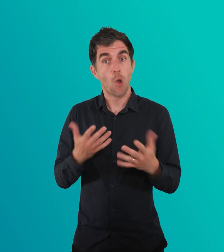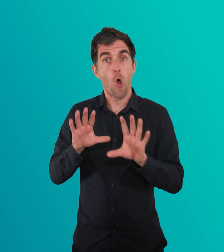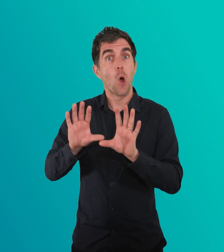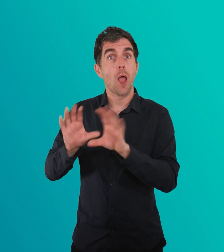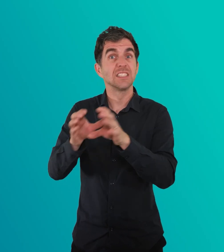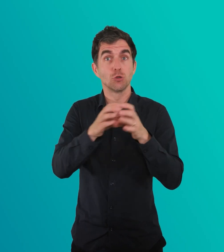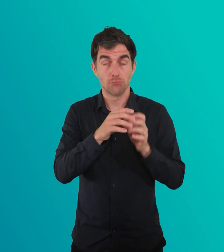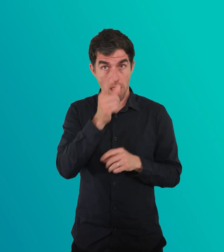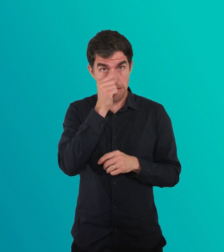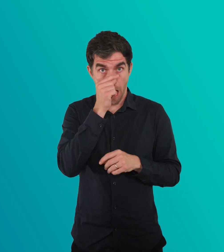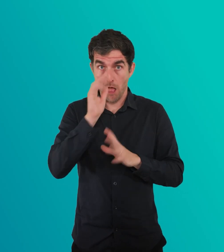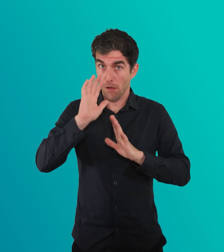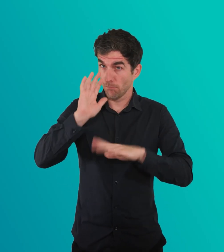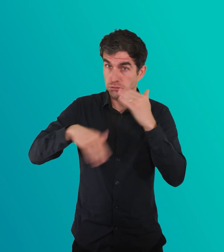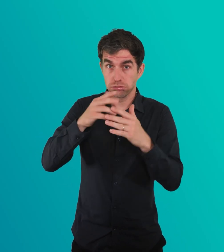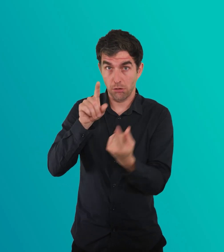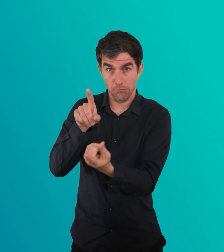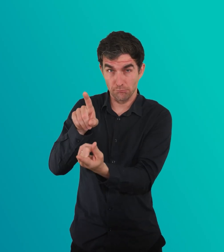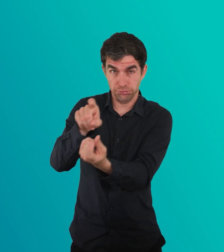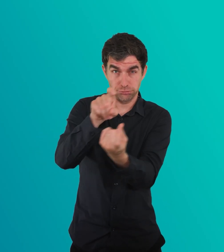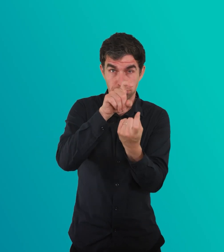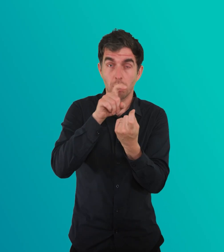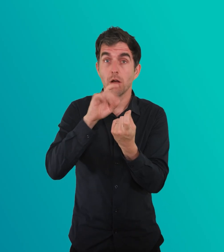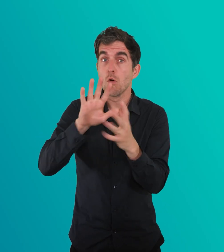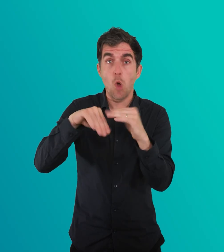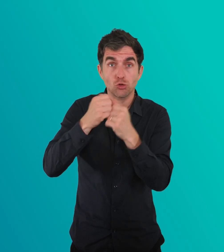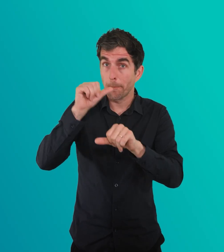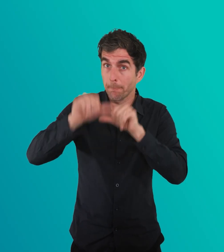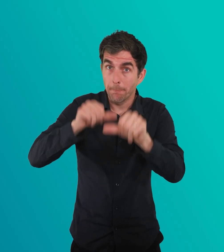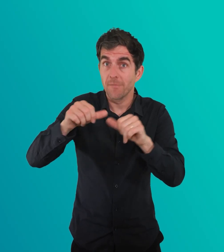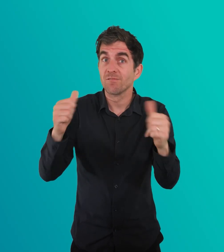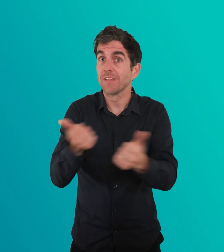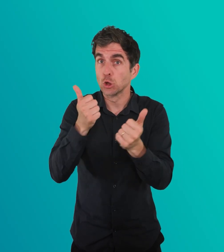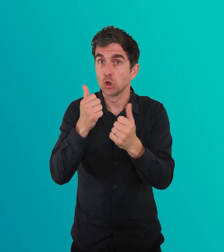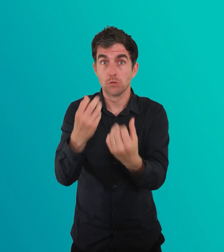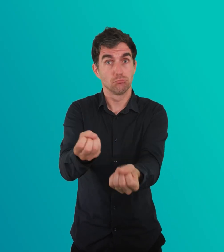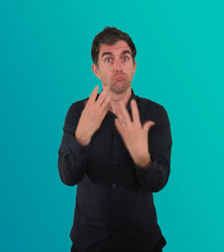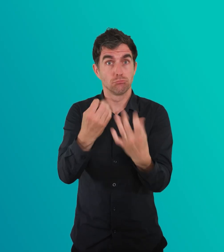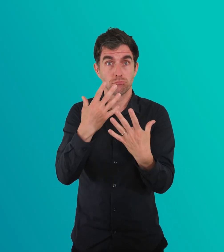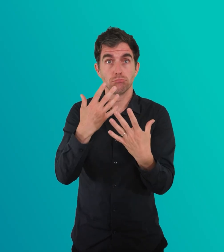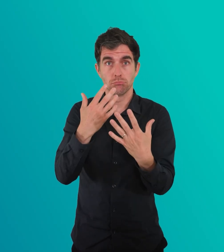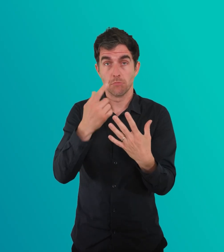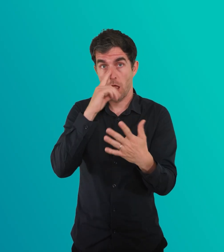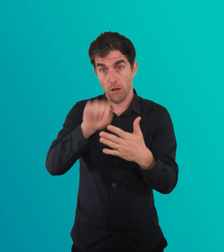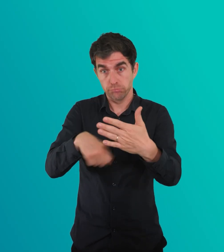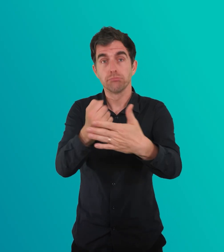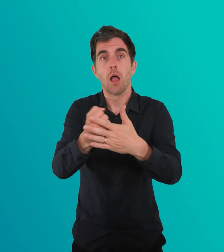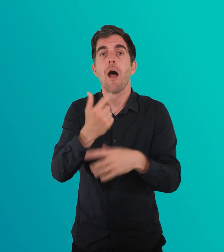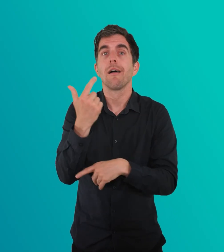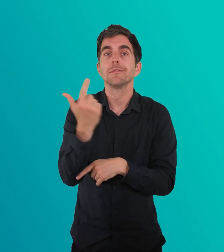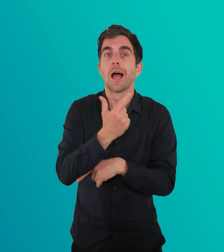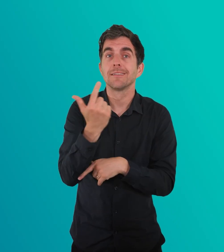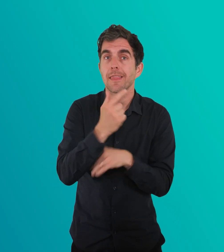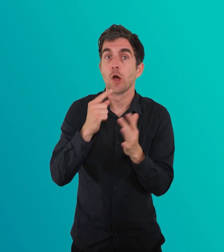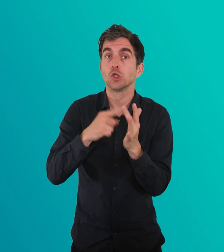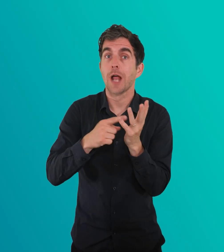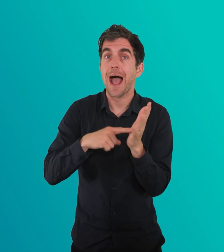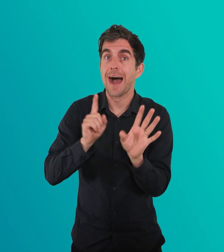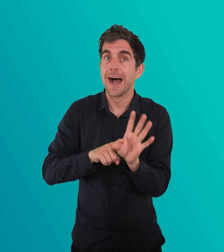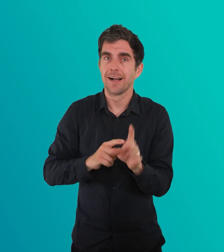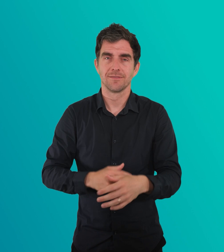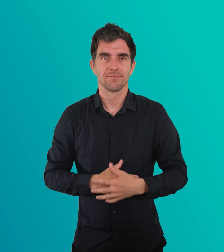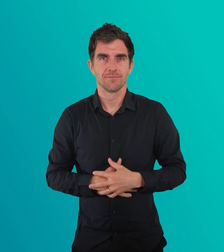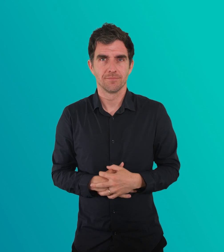Organisations will be able to submit insights from their workshops until 17 July.